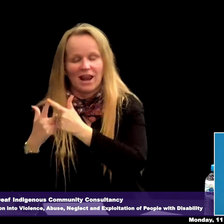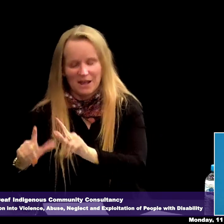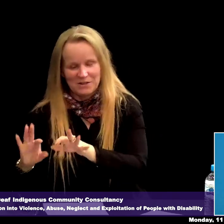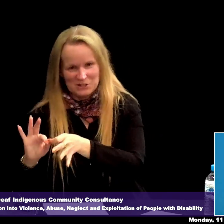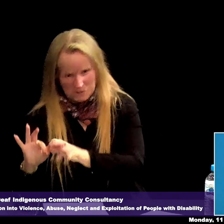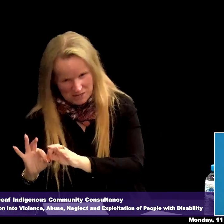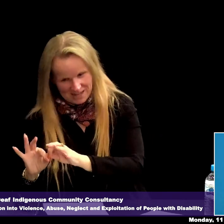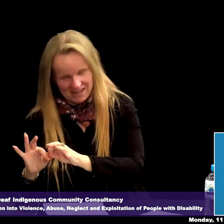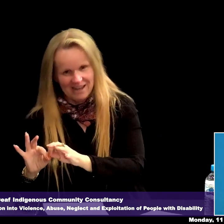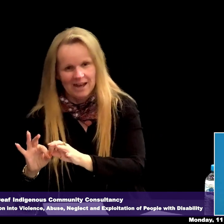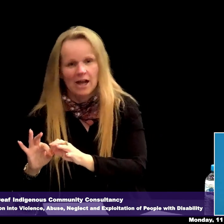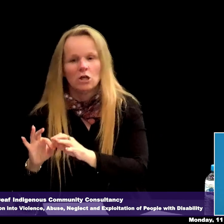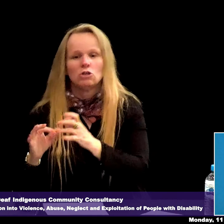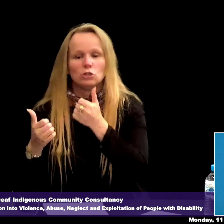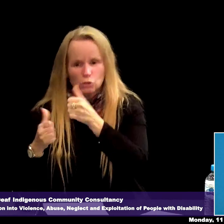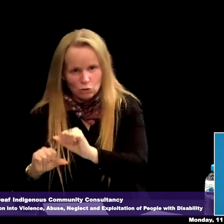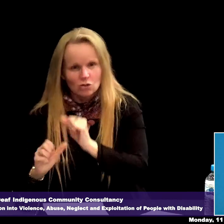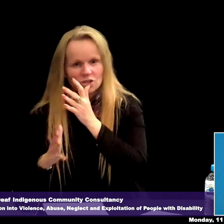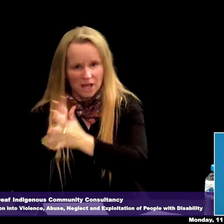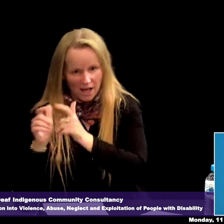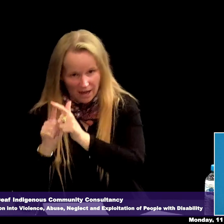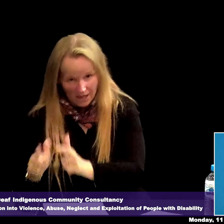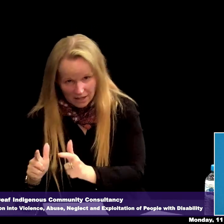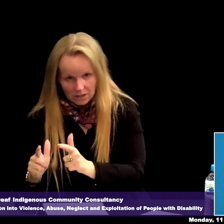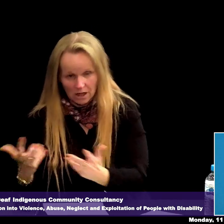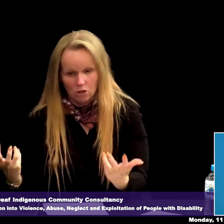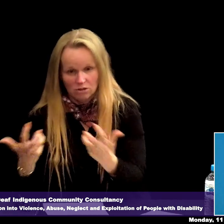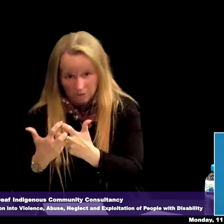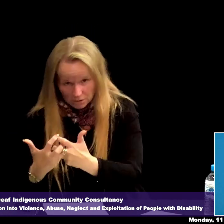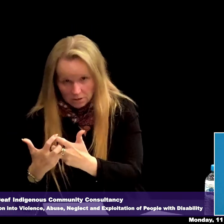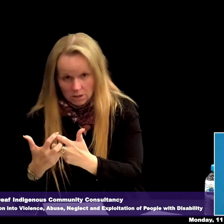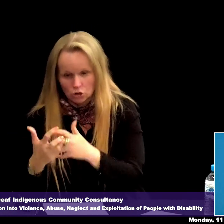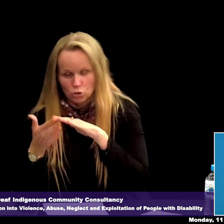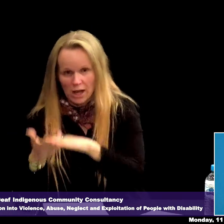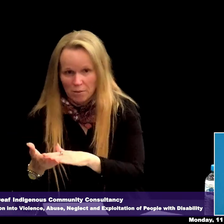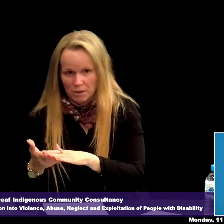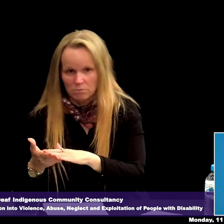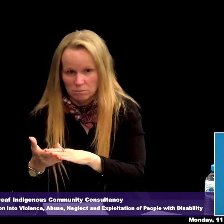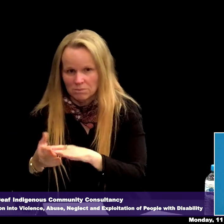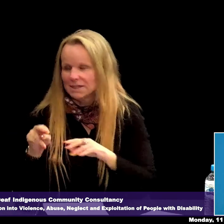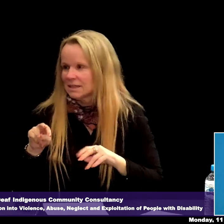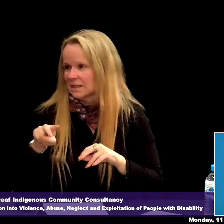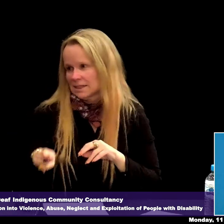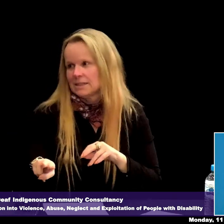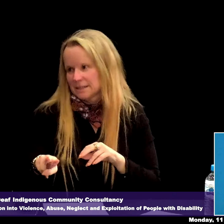spoken language interpreter to use sign language to try to fit the - to fit with the